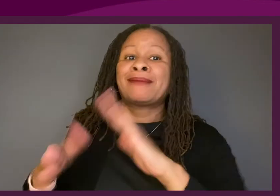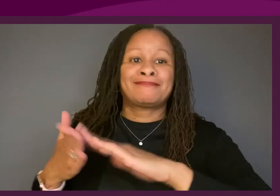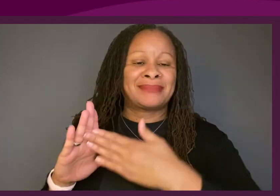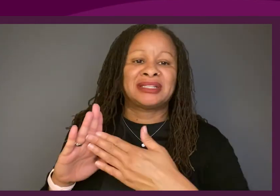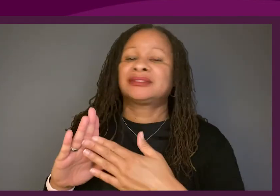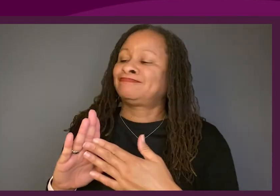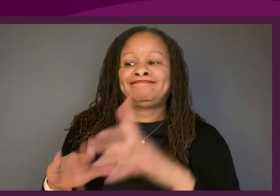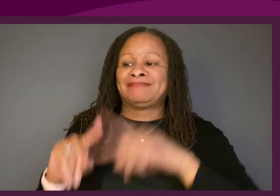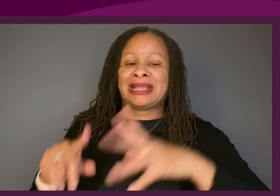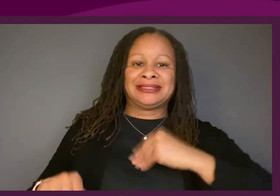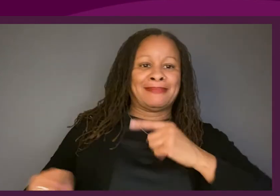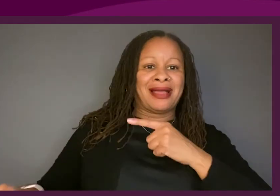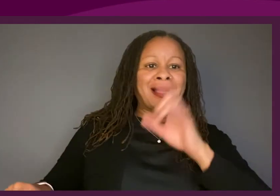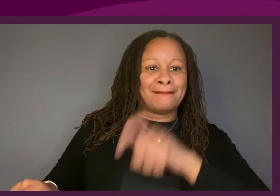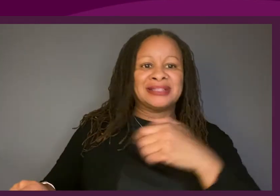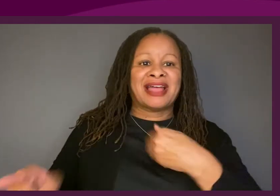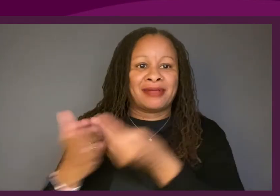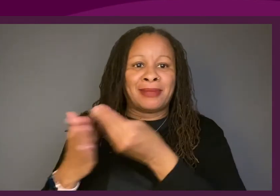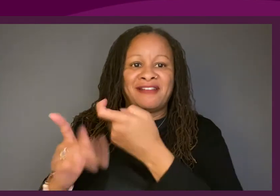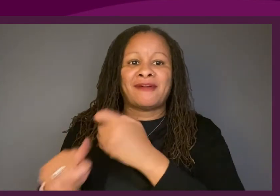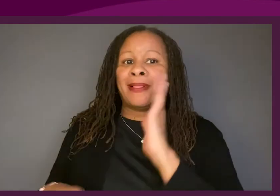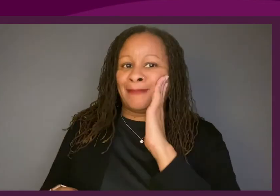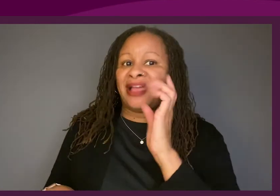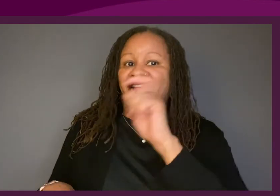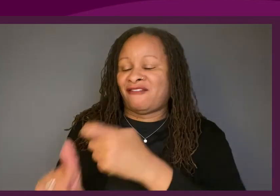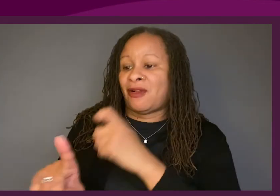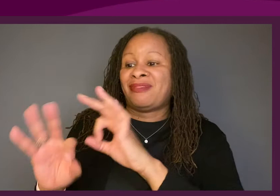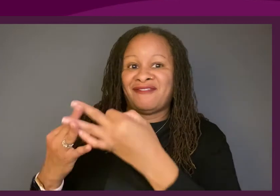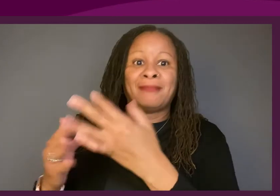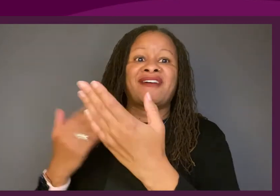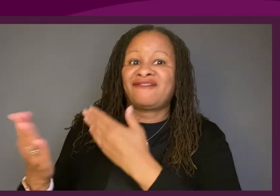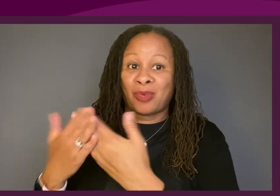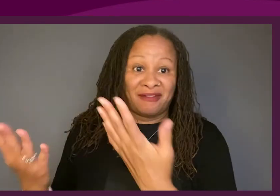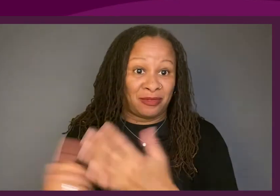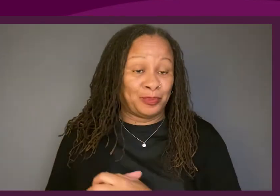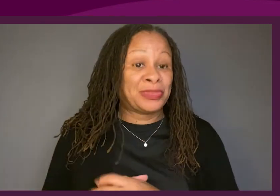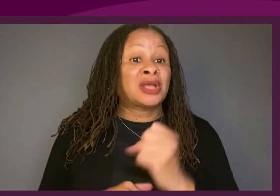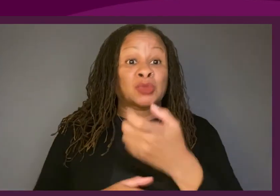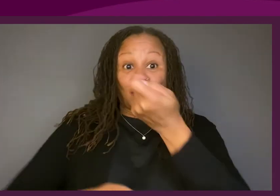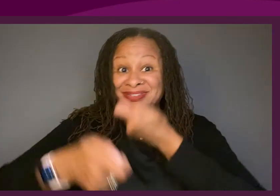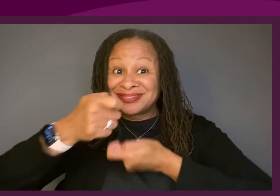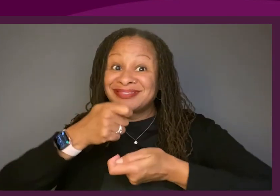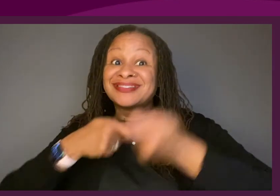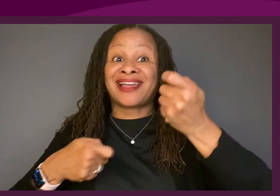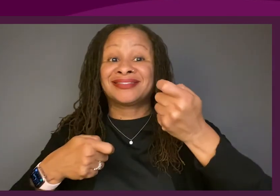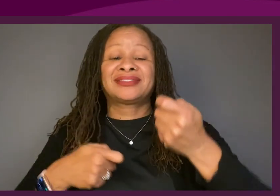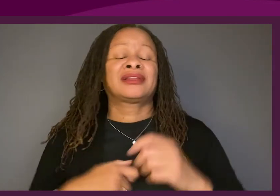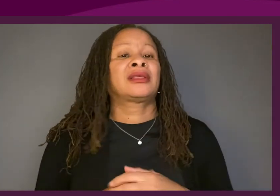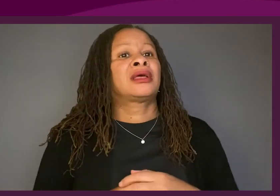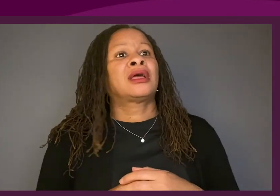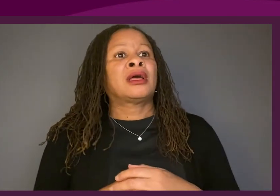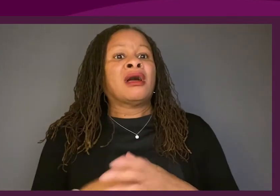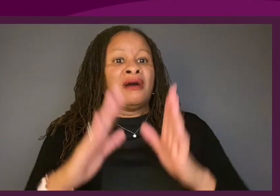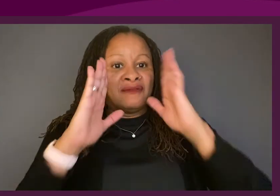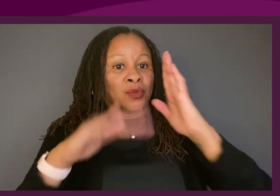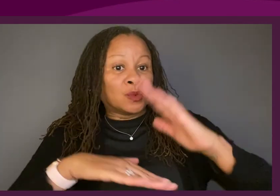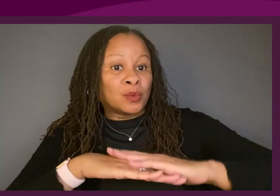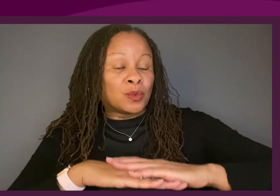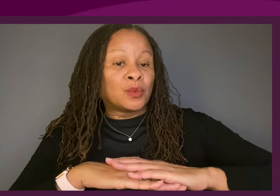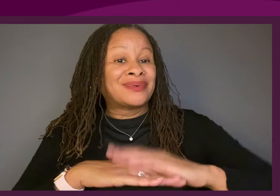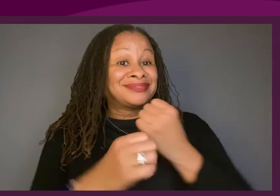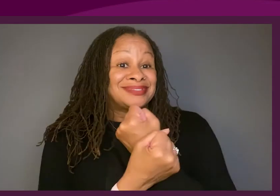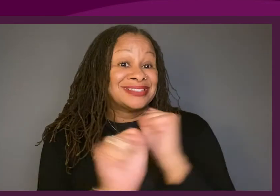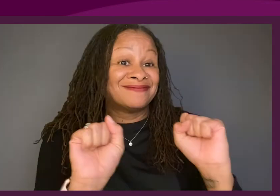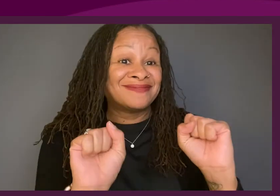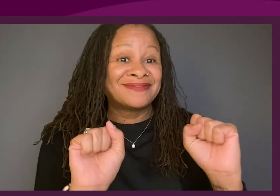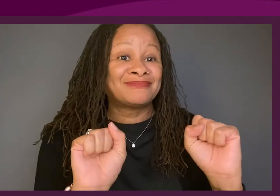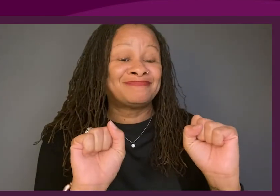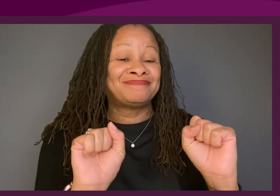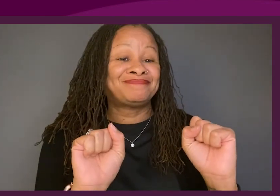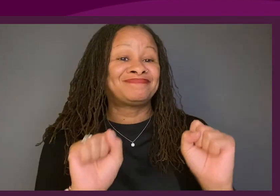So rather than focusing on safety as the absolute, hard stop, number one priority, there are